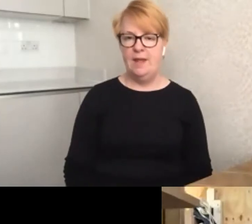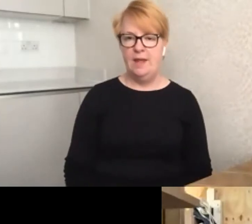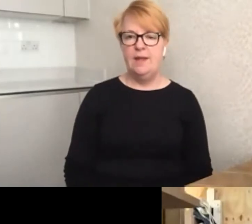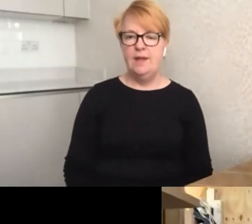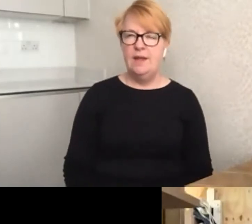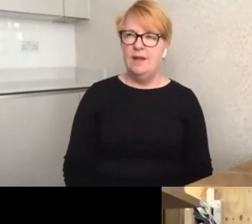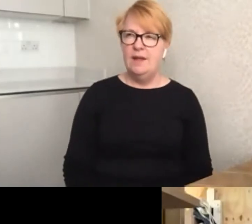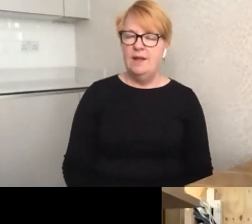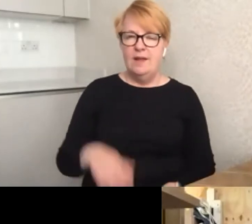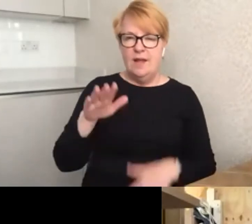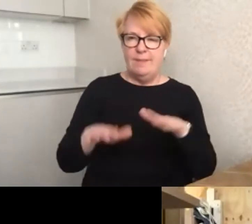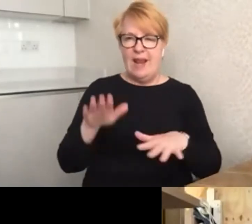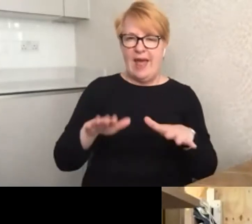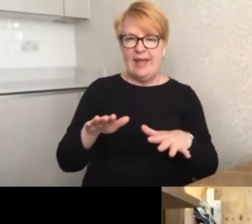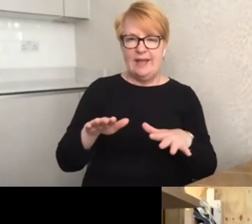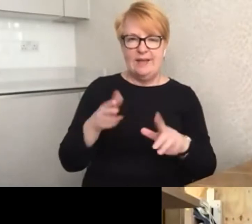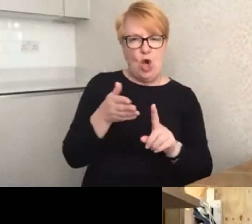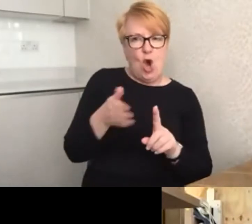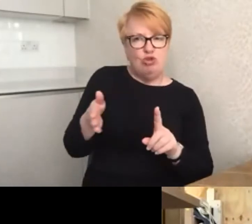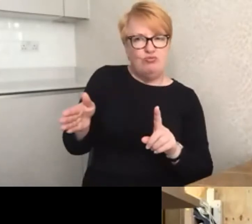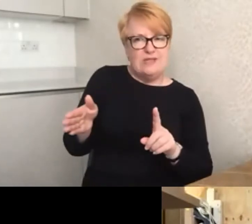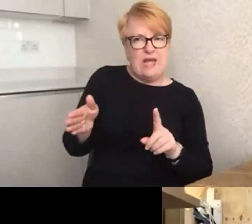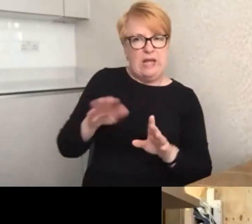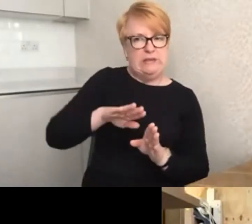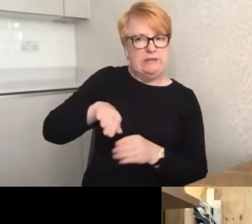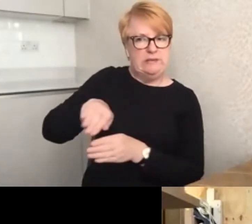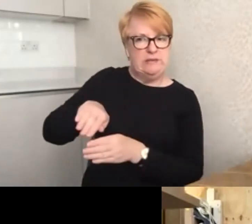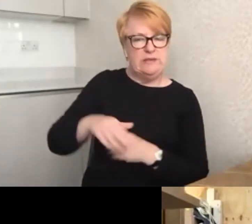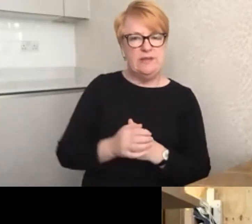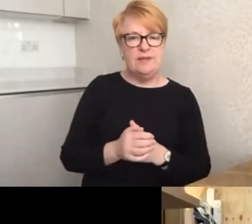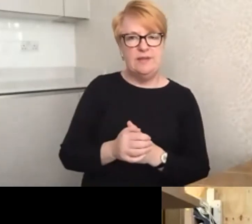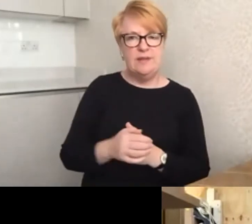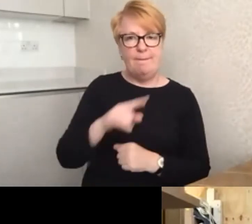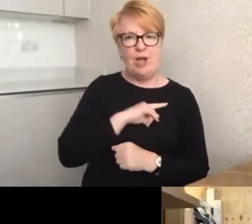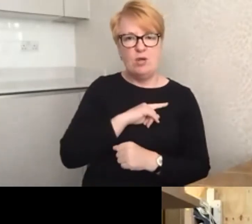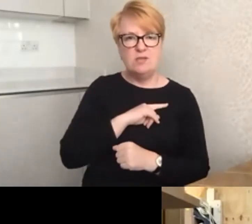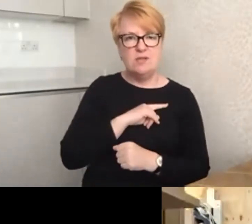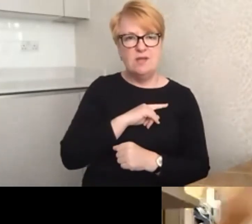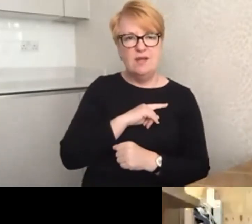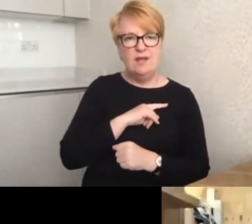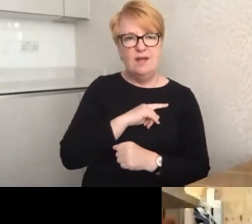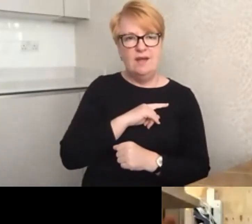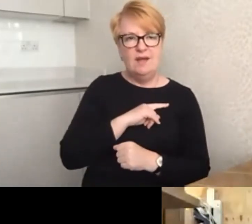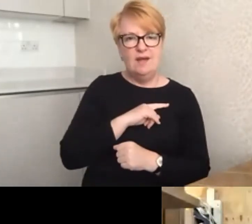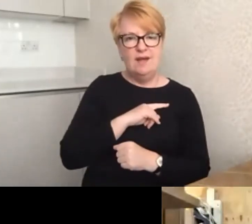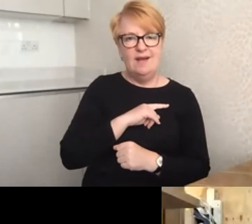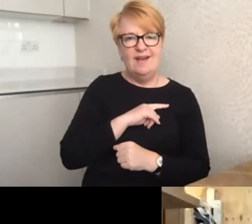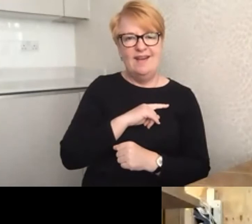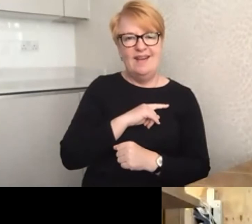ostracised from the canon in a way like – >> JES: Yeah, yeah. Because it's not seen. I guess it doesn't add to, I mean, it's not part of the structure.